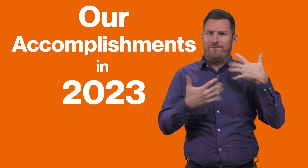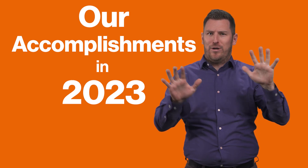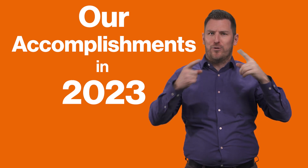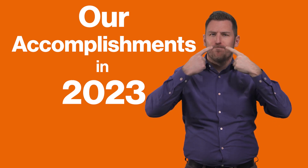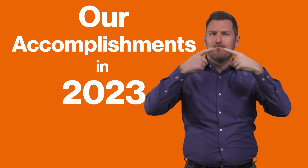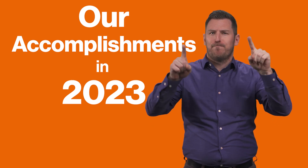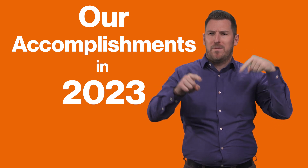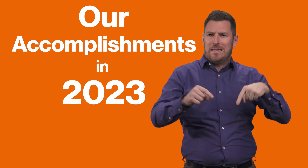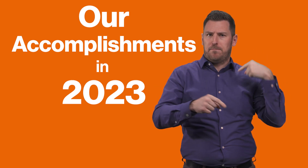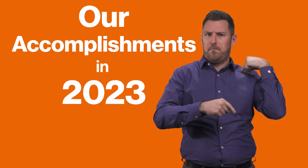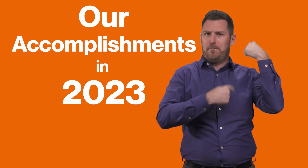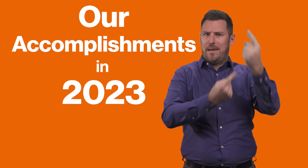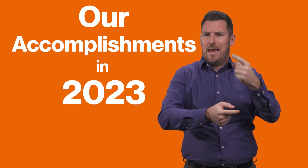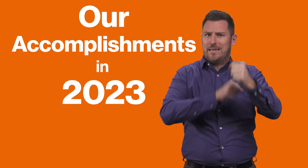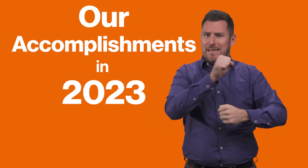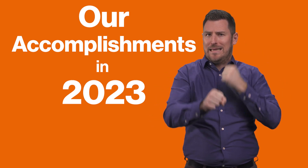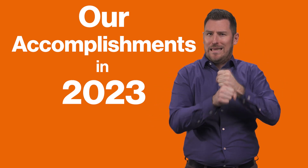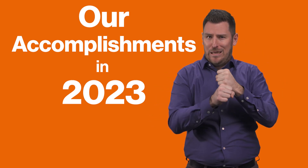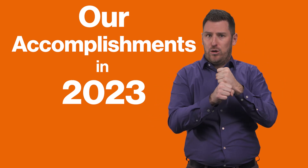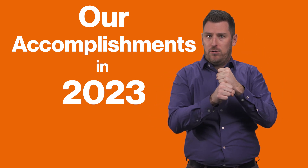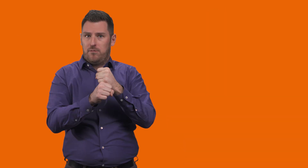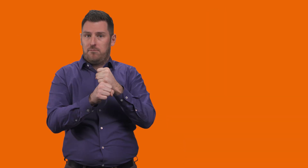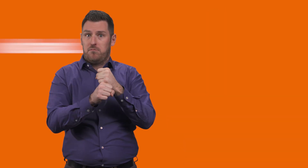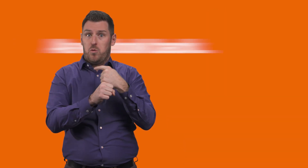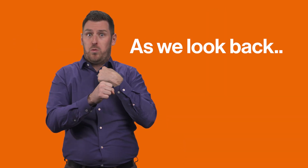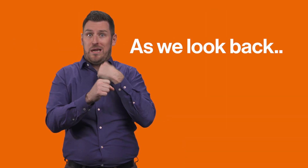I'm excited to share what we've accomplished over the past year.